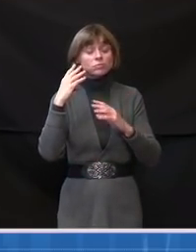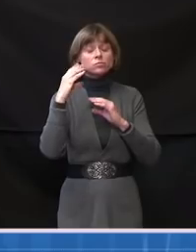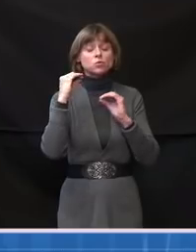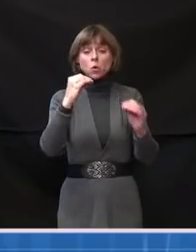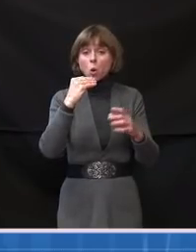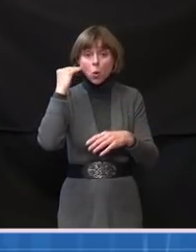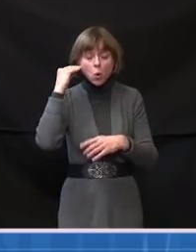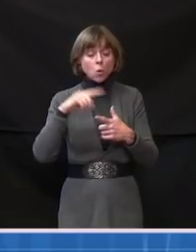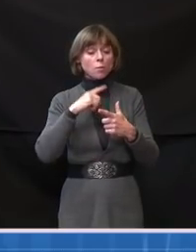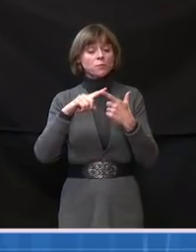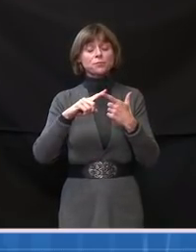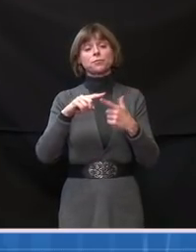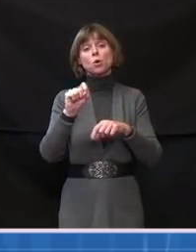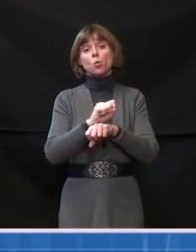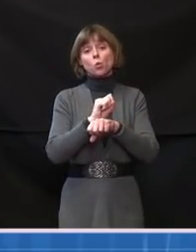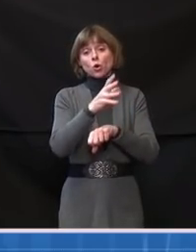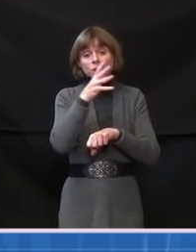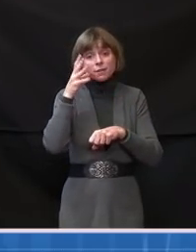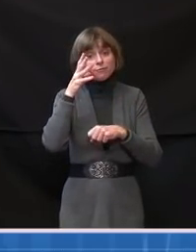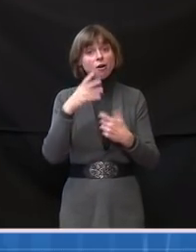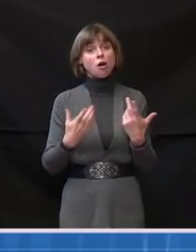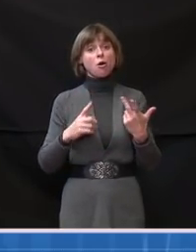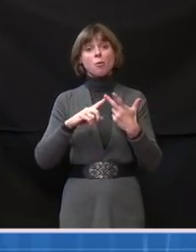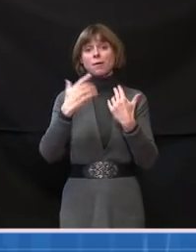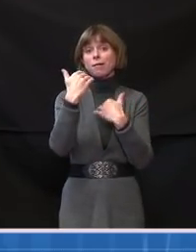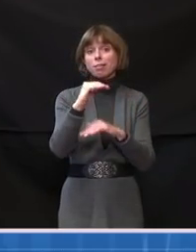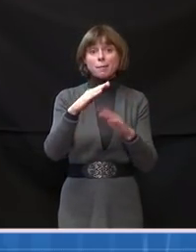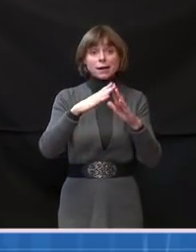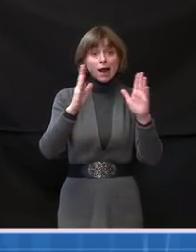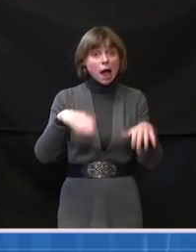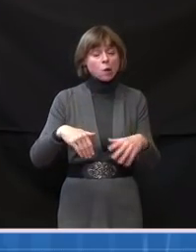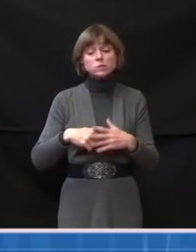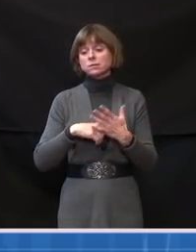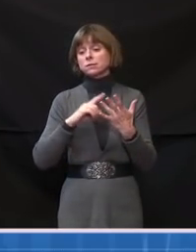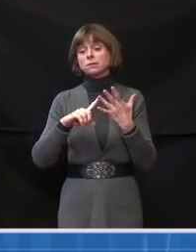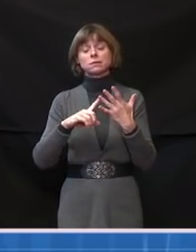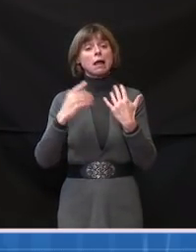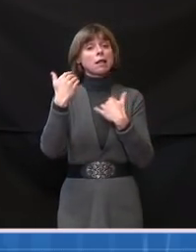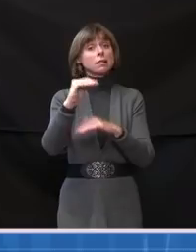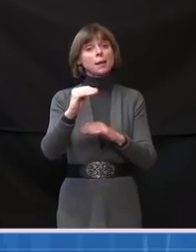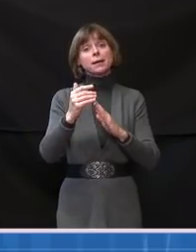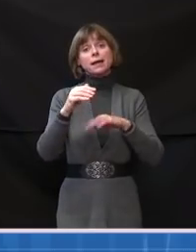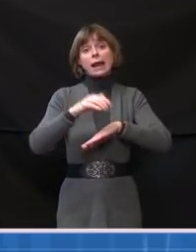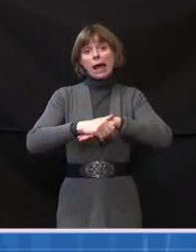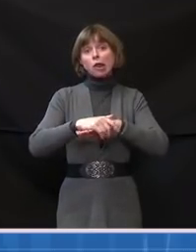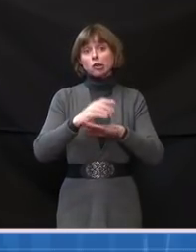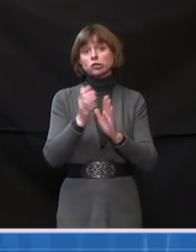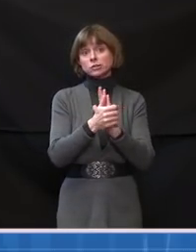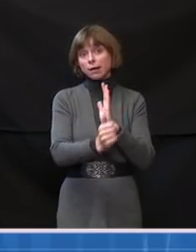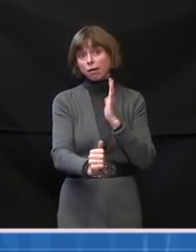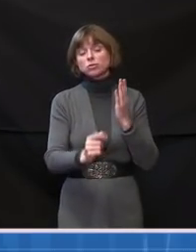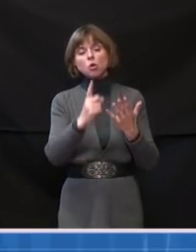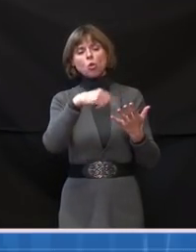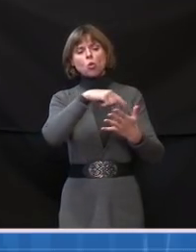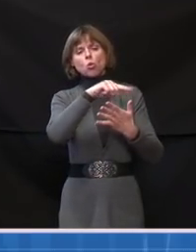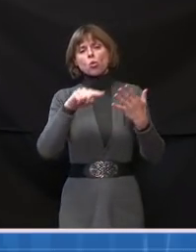residents of public housing; and limited English proficiency. So some of those special populations. The Federally Qualified Health Centers